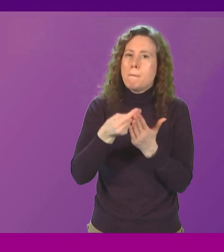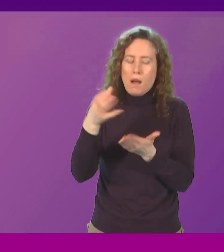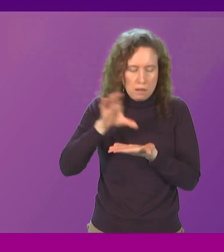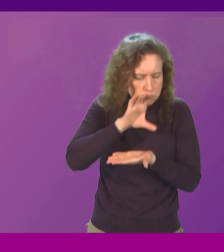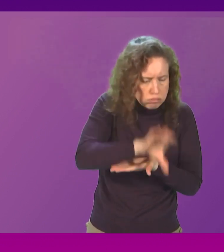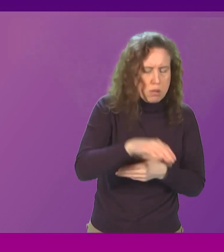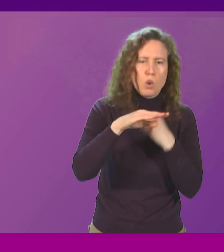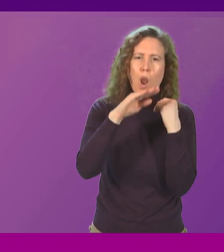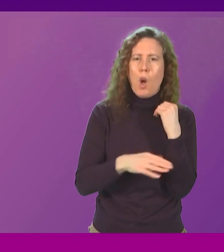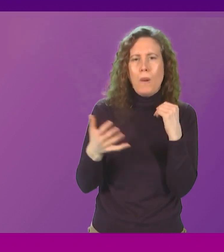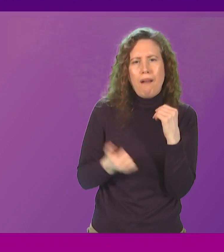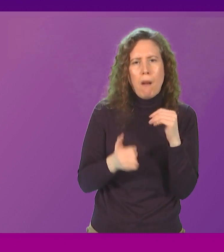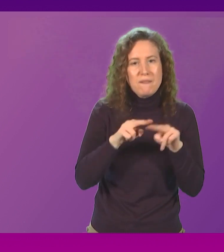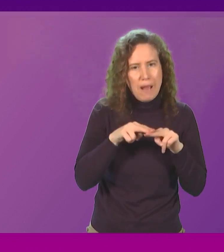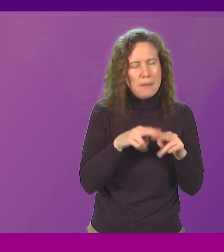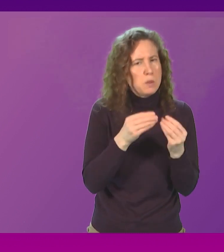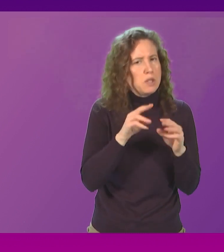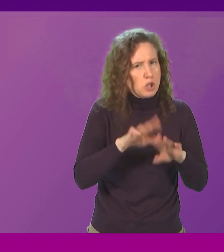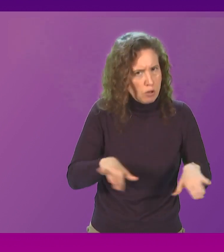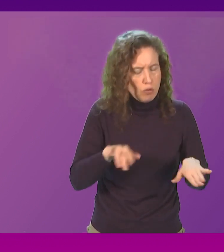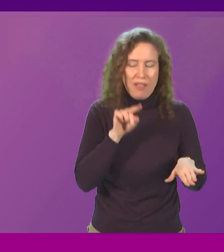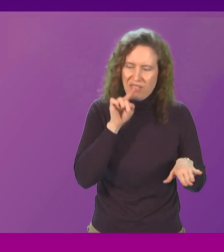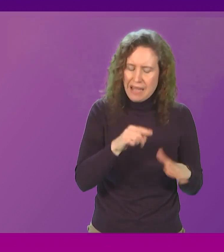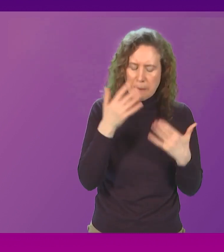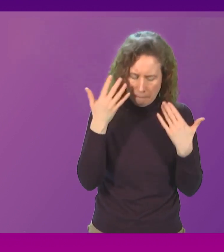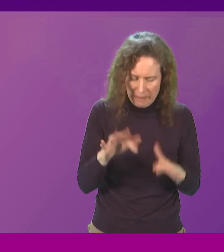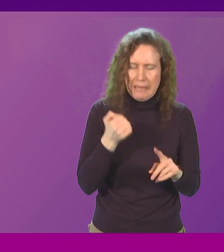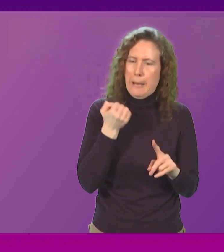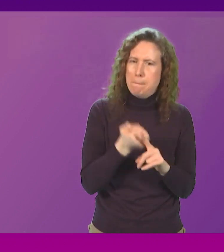families with children in particular and that has a meaningful impact on incomes.”